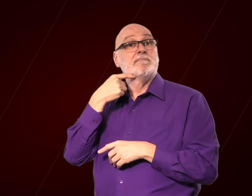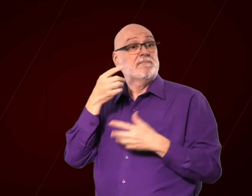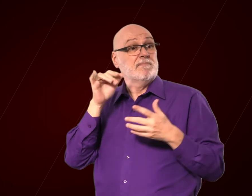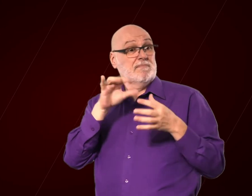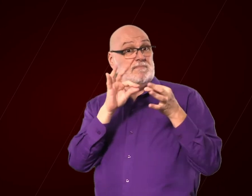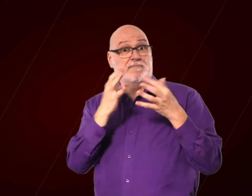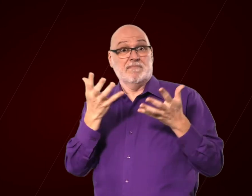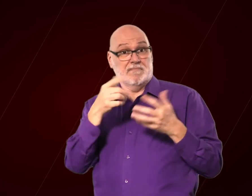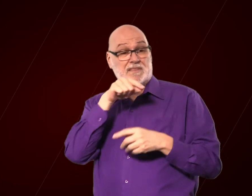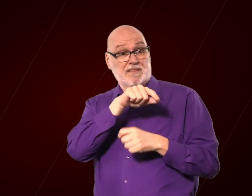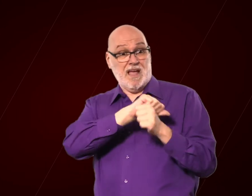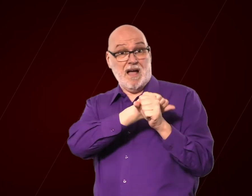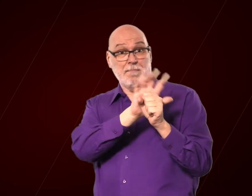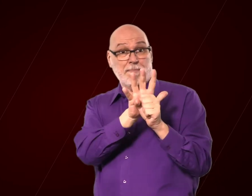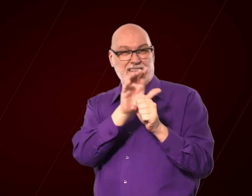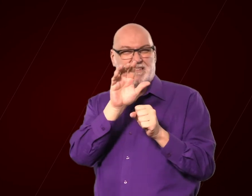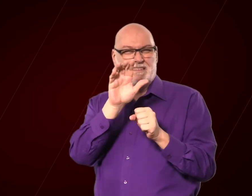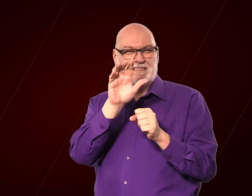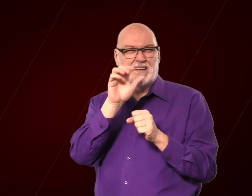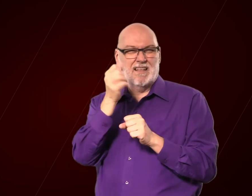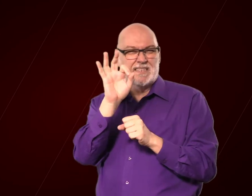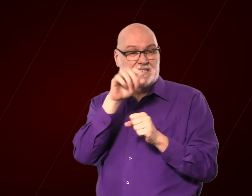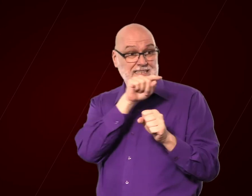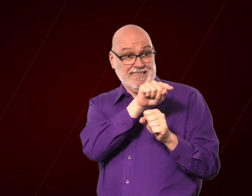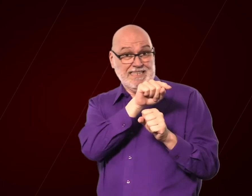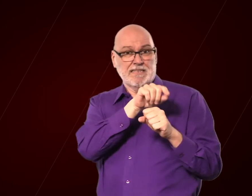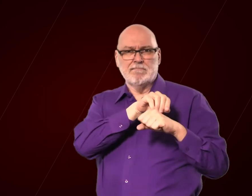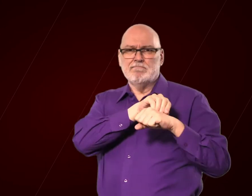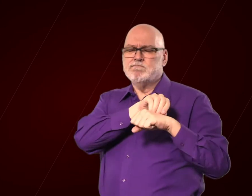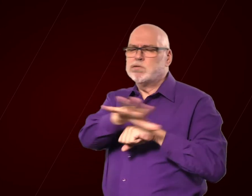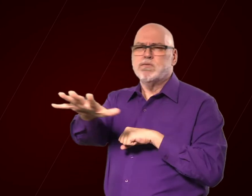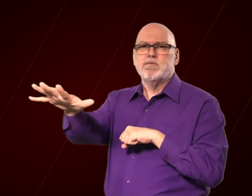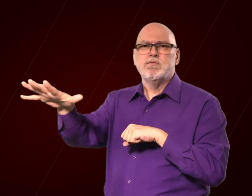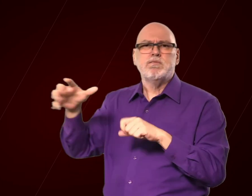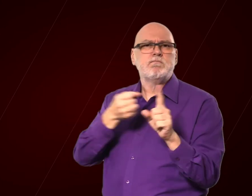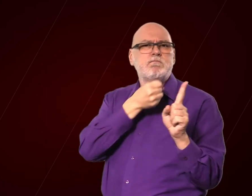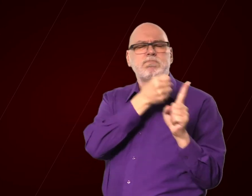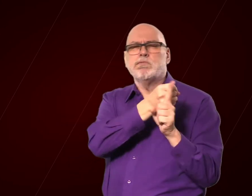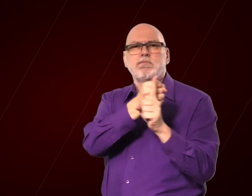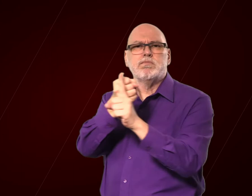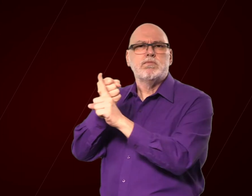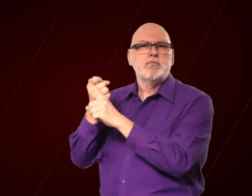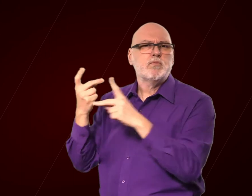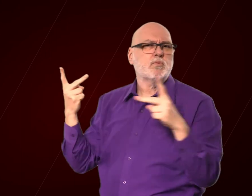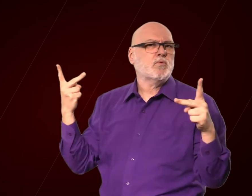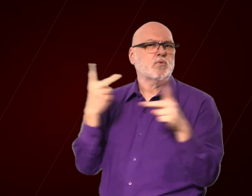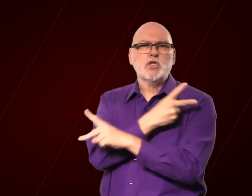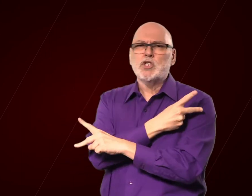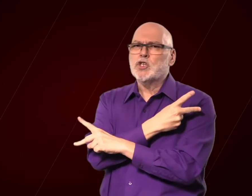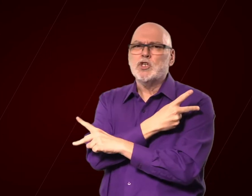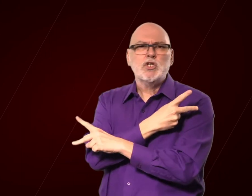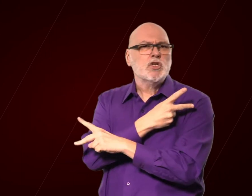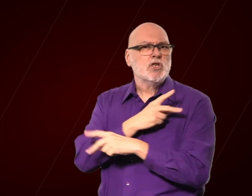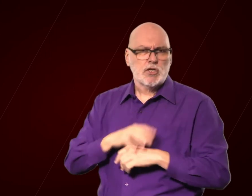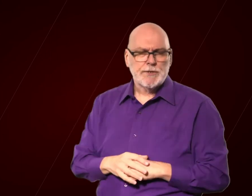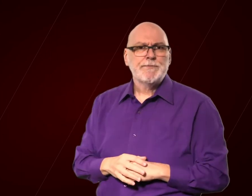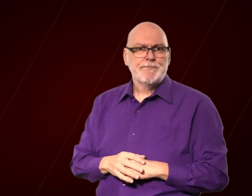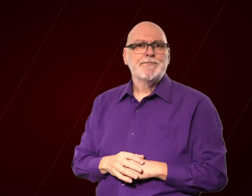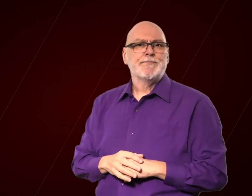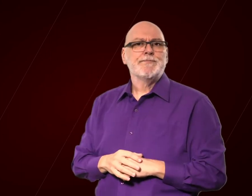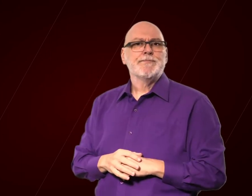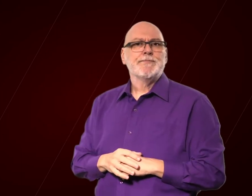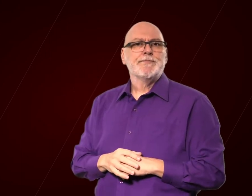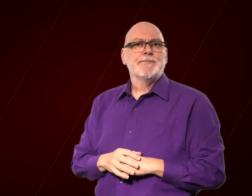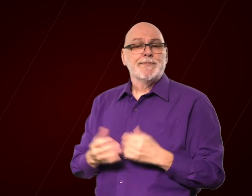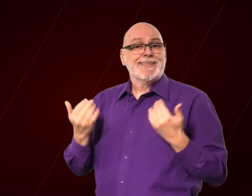says the COVID-19 pandemic has only made things worse.